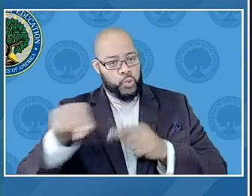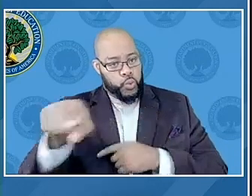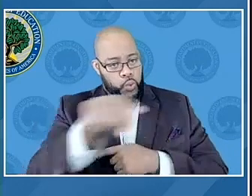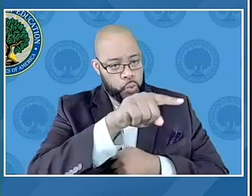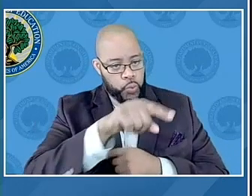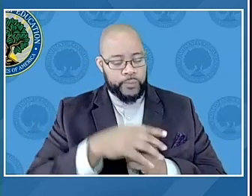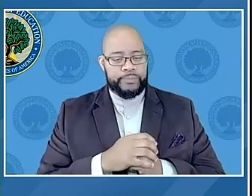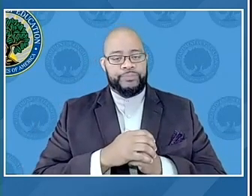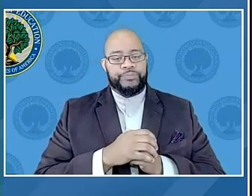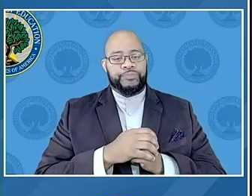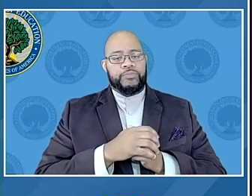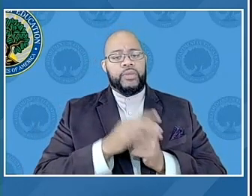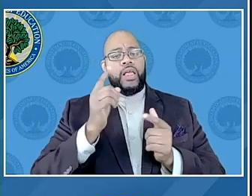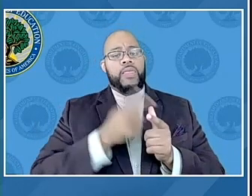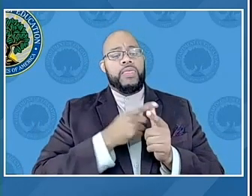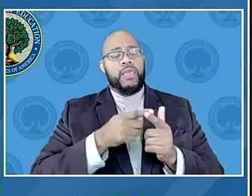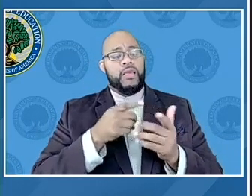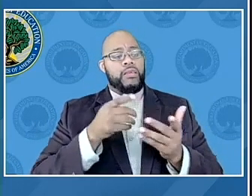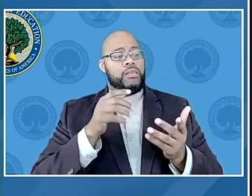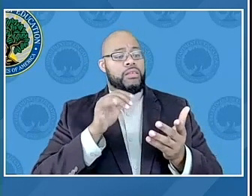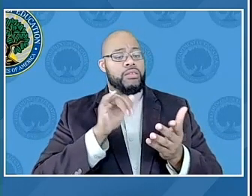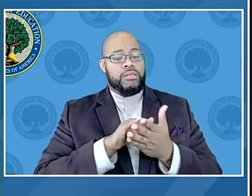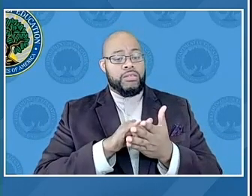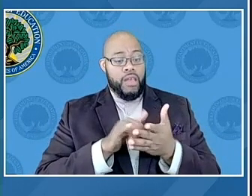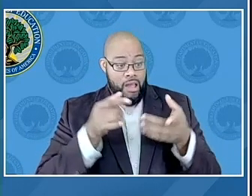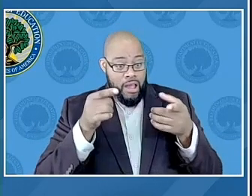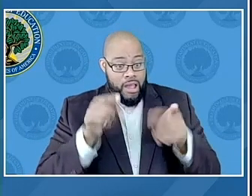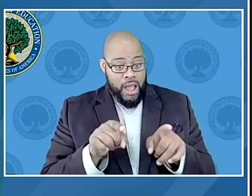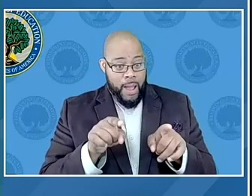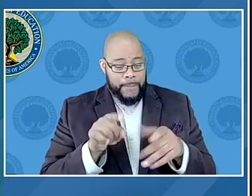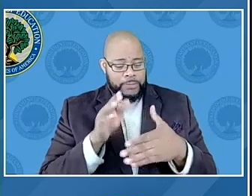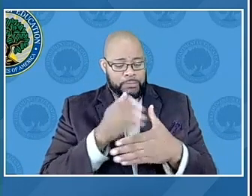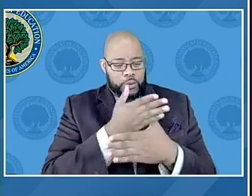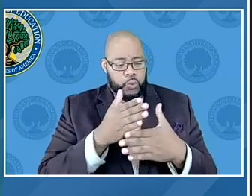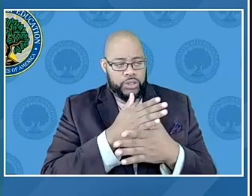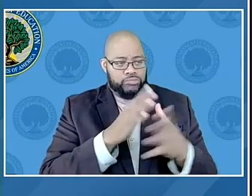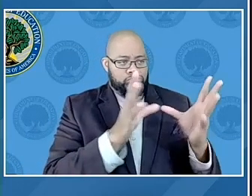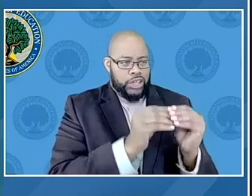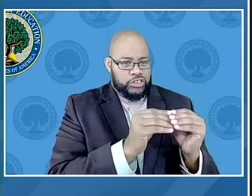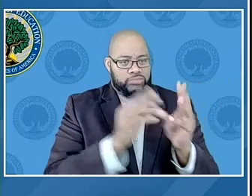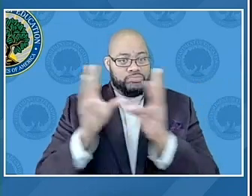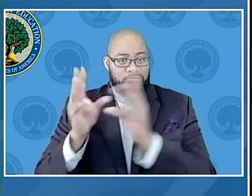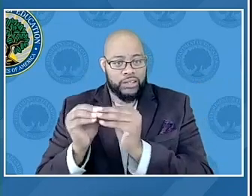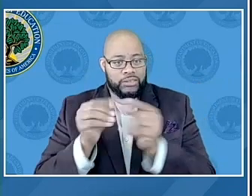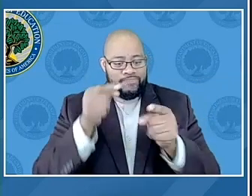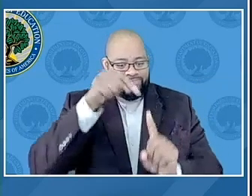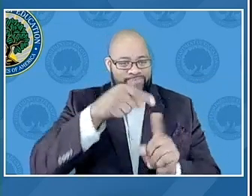And that happens in between sessions as well. Okay. Thank you.